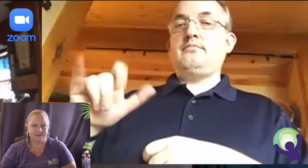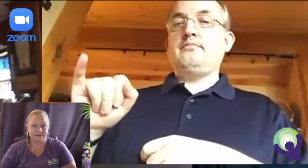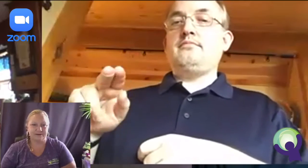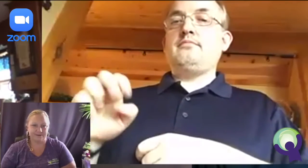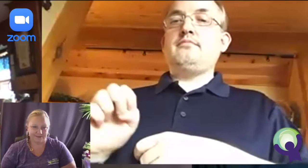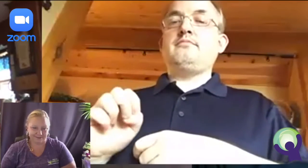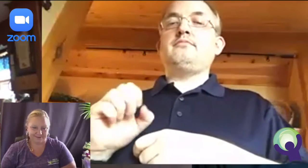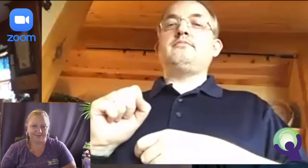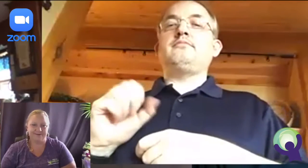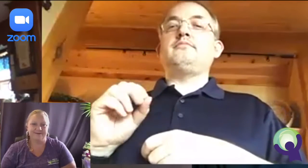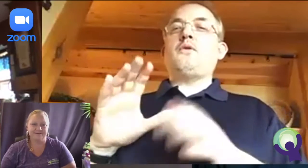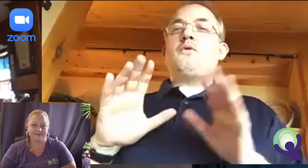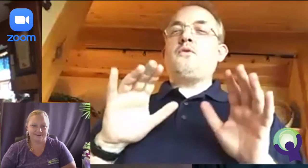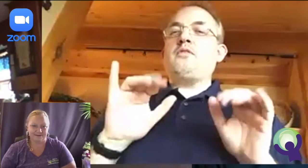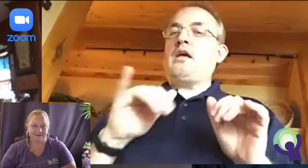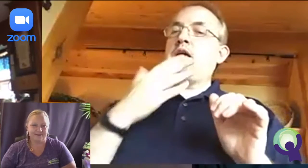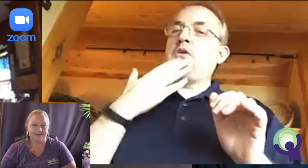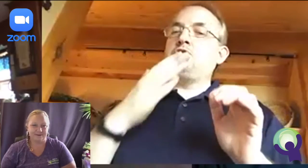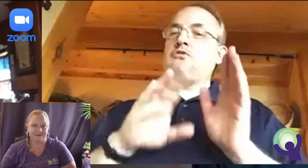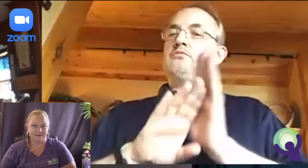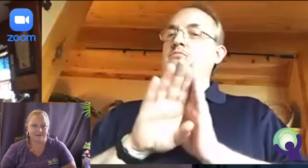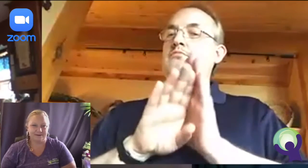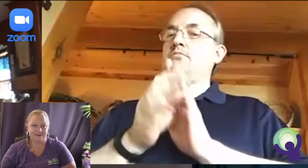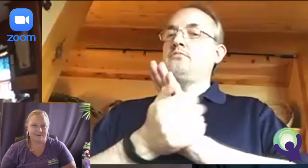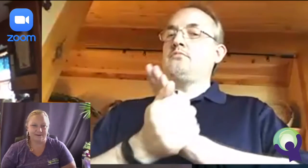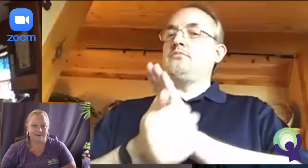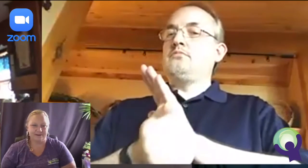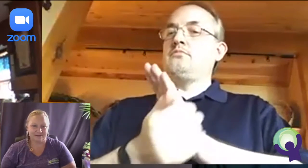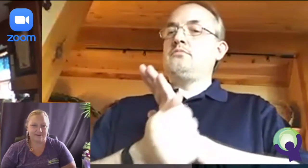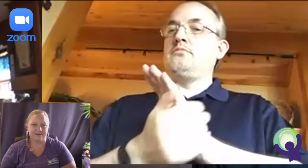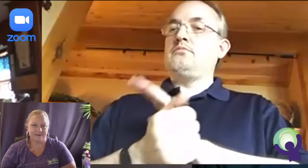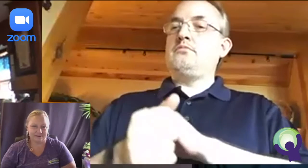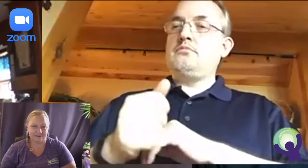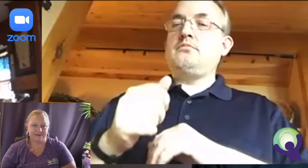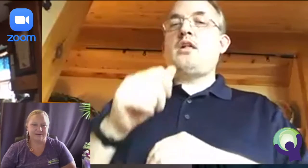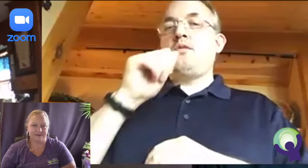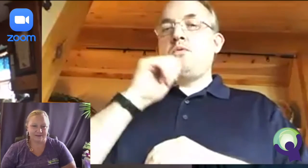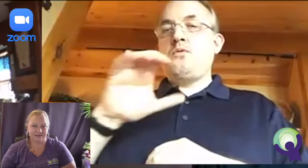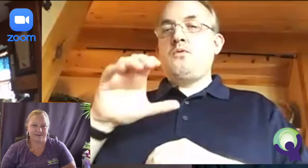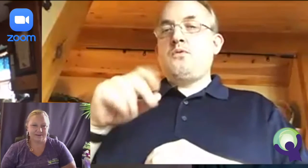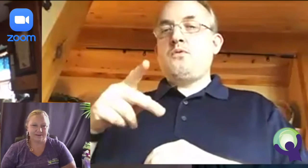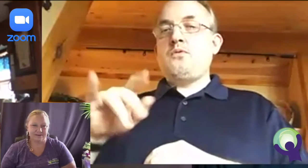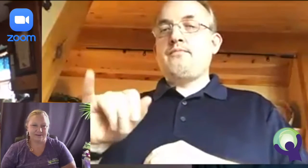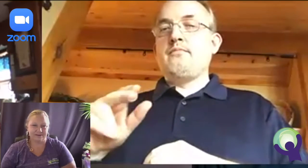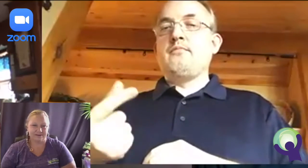That's where management really need to have those skills, have that discipline,